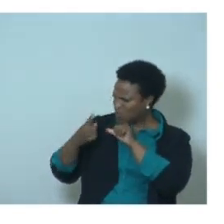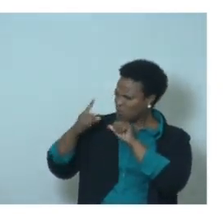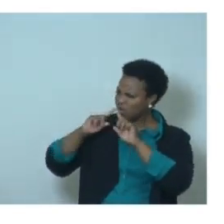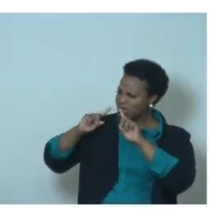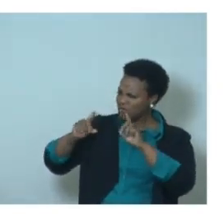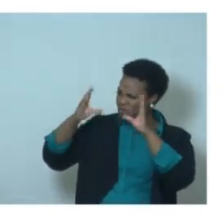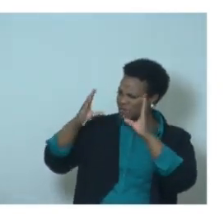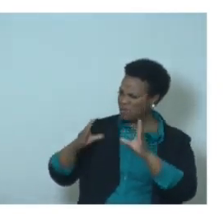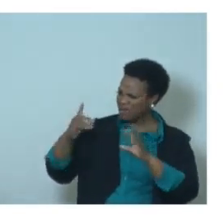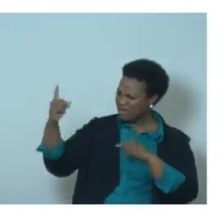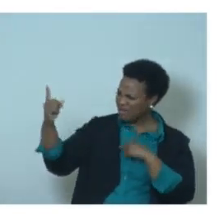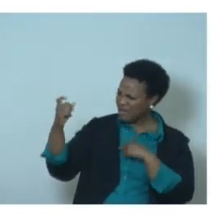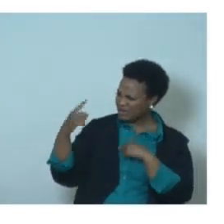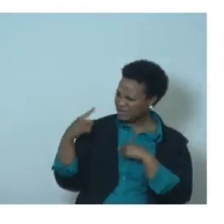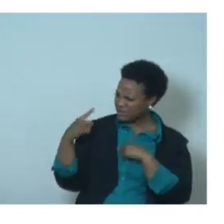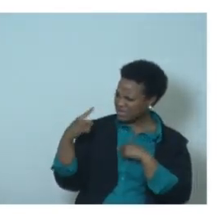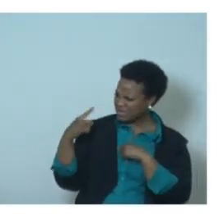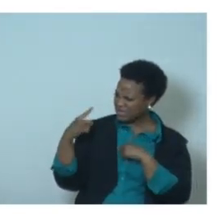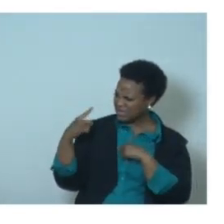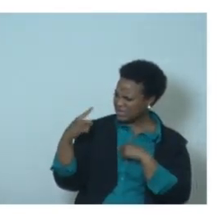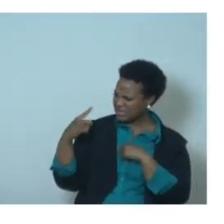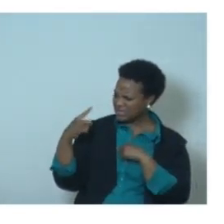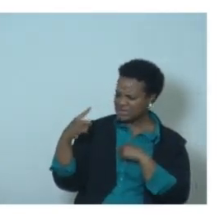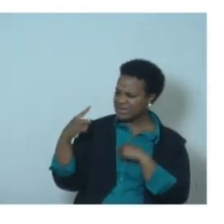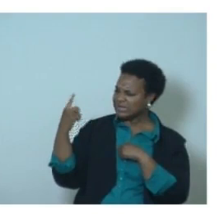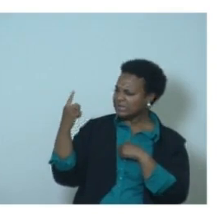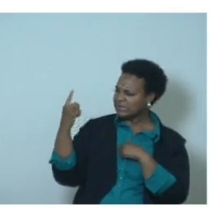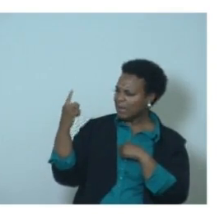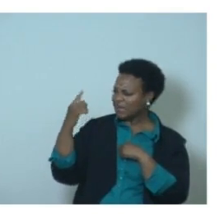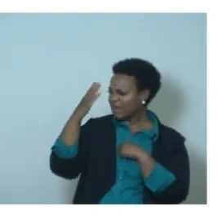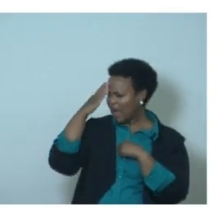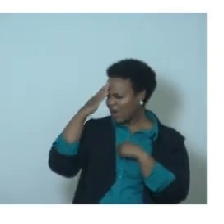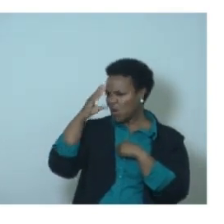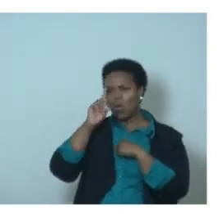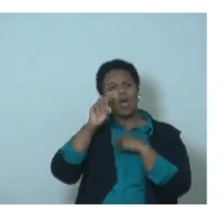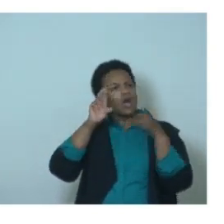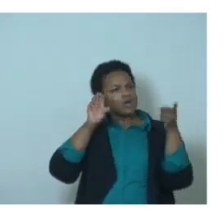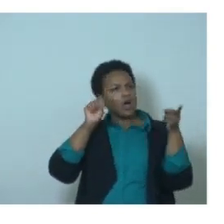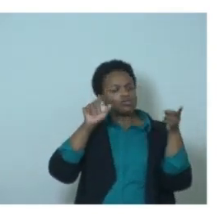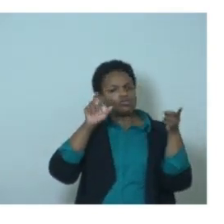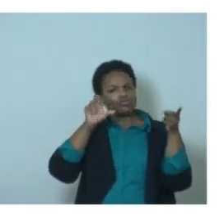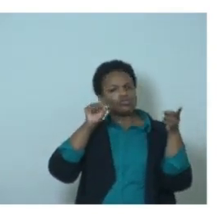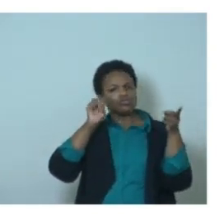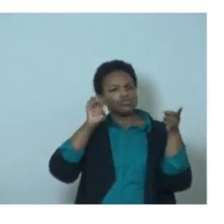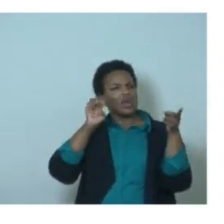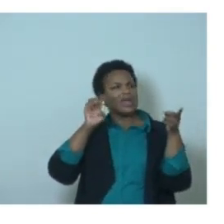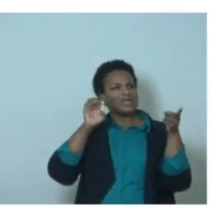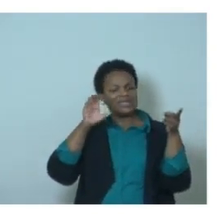FRANKLY, TEXAS DE TO BUT AND I CAN’T REMEMBER AND IF ONE OF THE REPORTERS ASKED US A QUESTION.